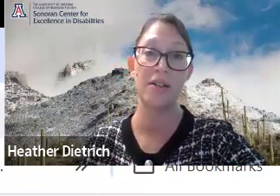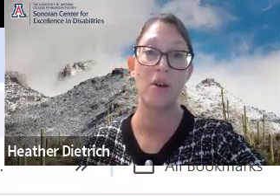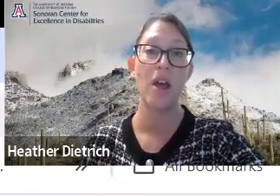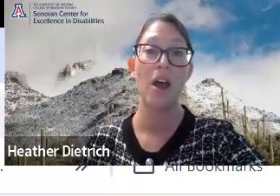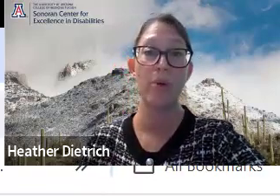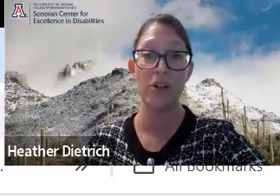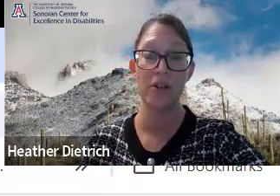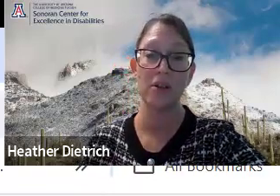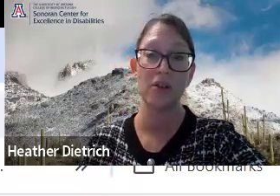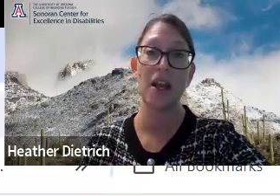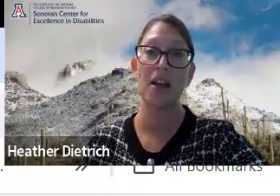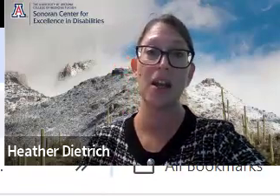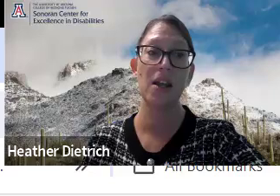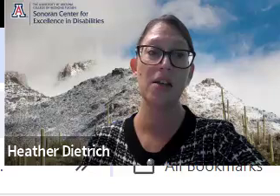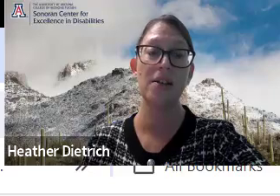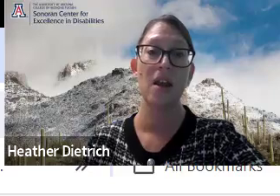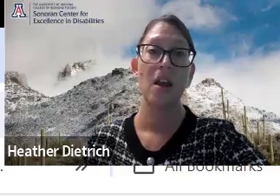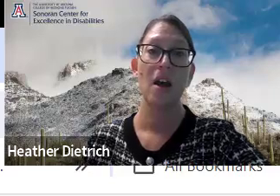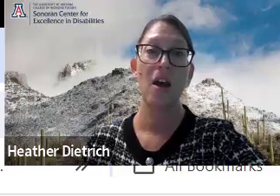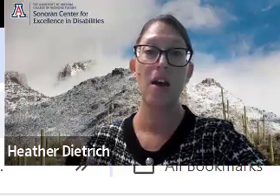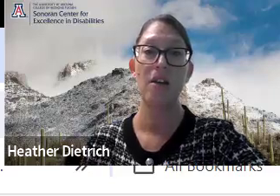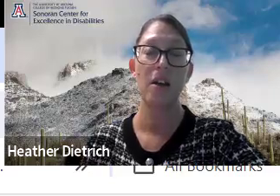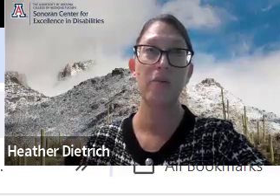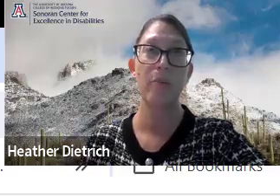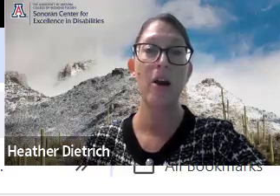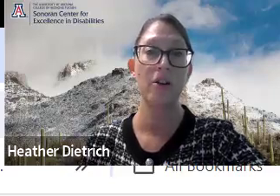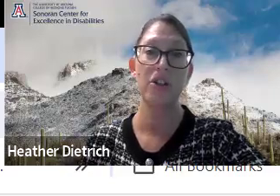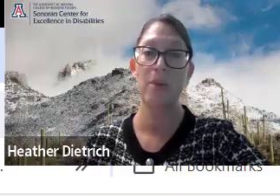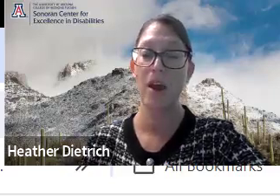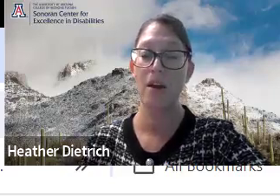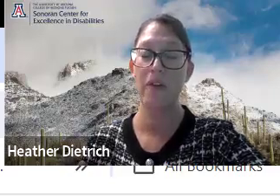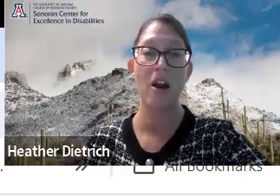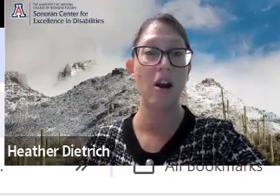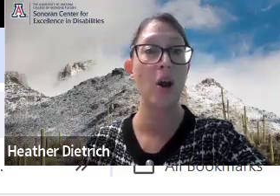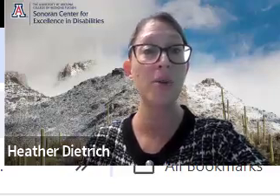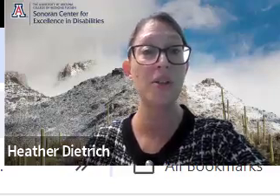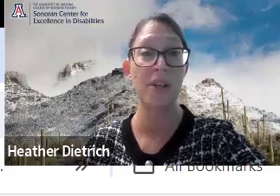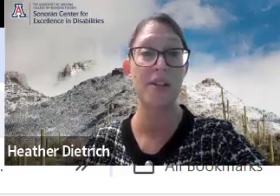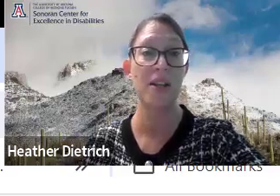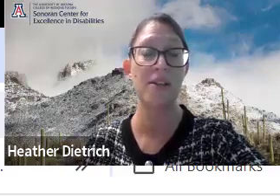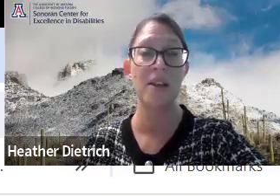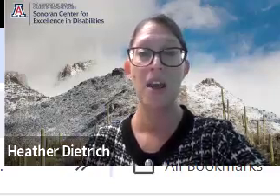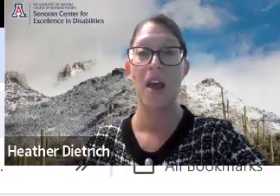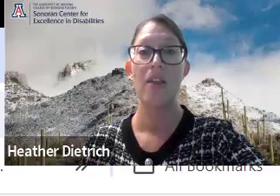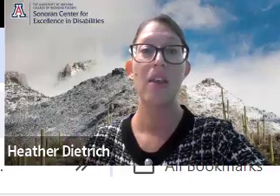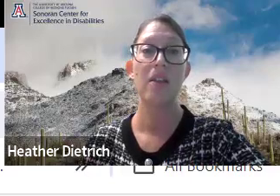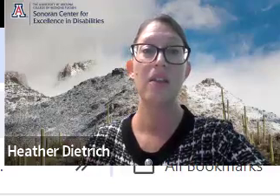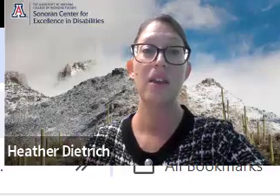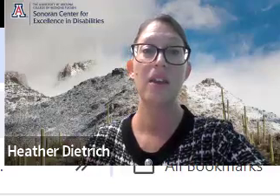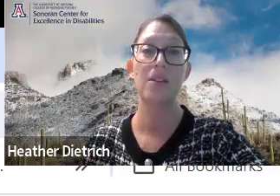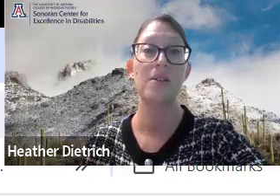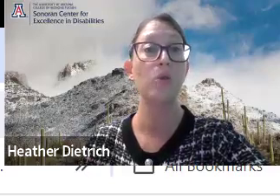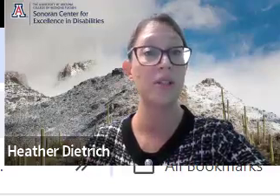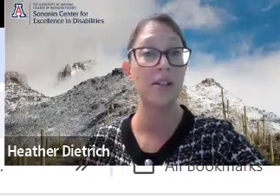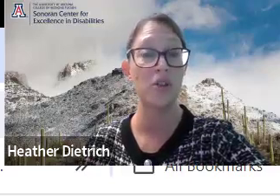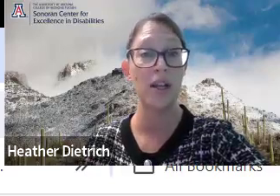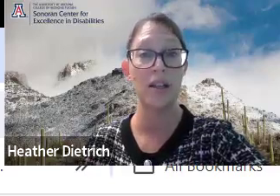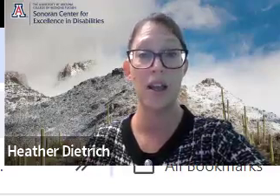AND SO A PROJECT SEARCH SITE IS A PARTNERSHIP OF OUR HOST BUSINESS, THE SCHOOL DISTRICT,